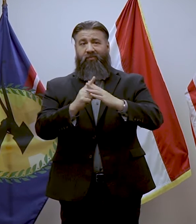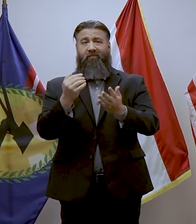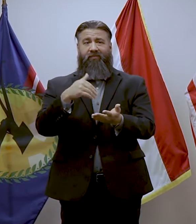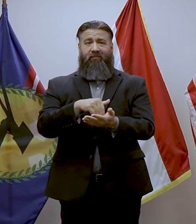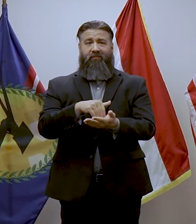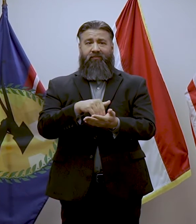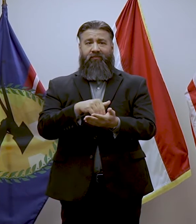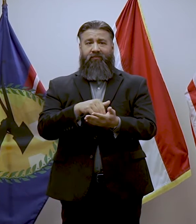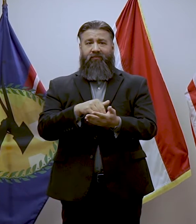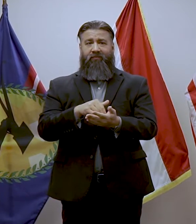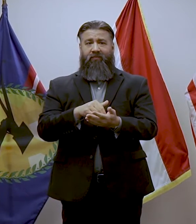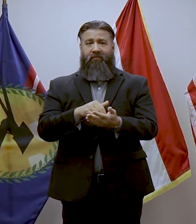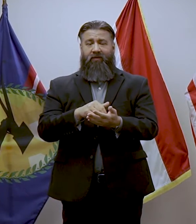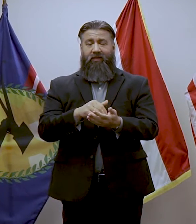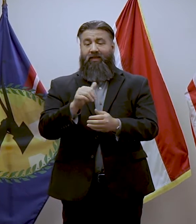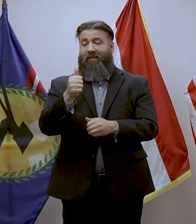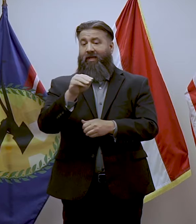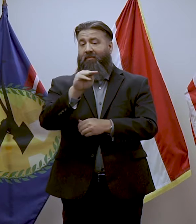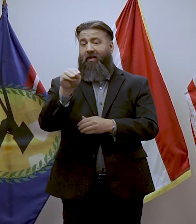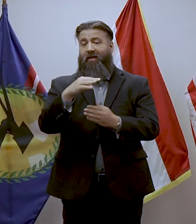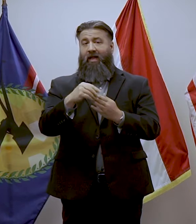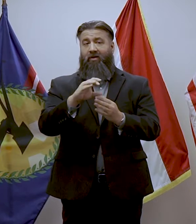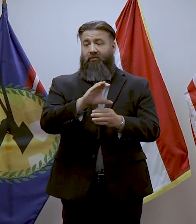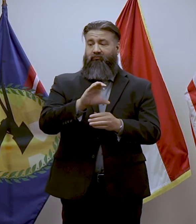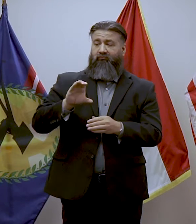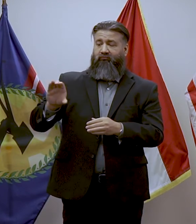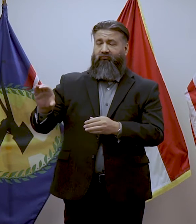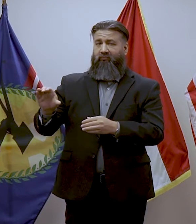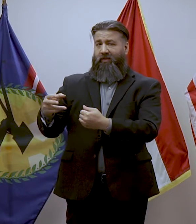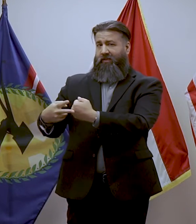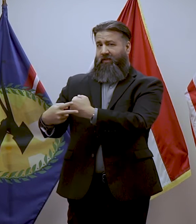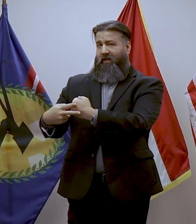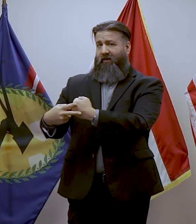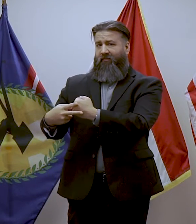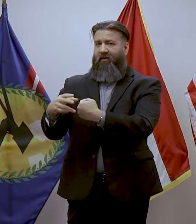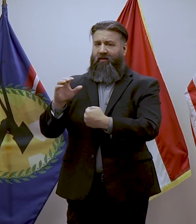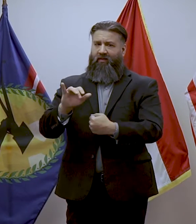Setting aside $10 million in a rainy day fund is a fiscally responsible thing to do.